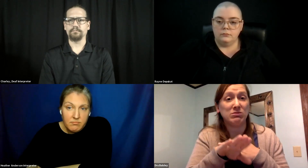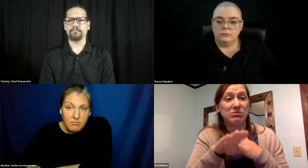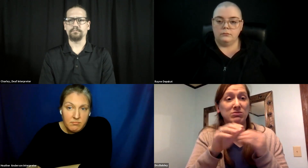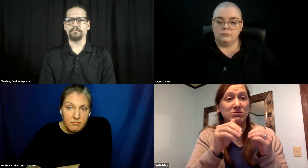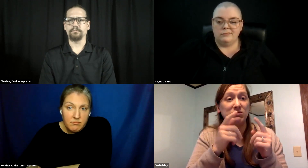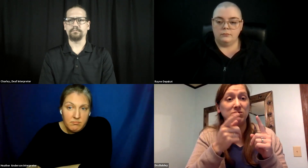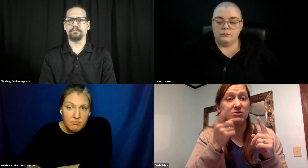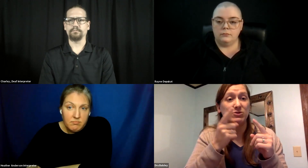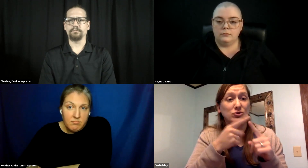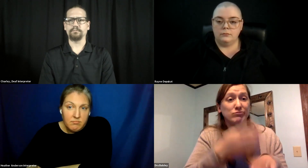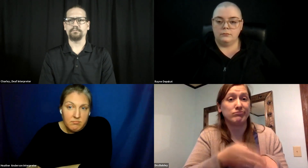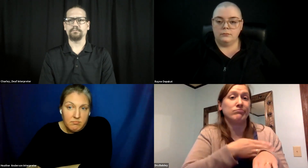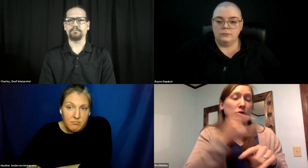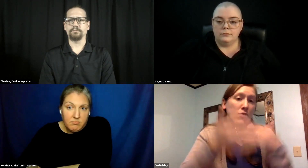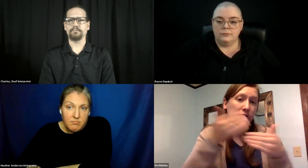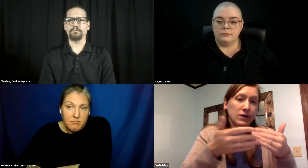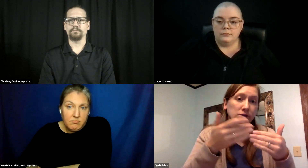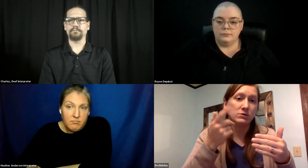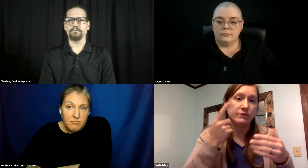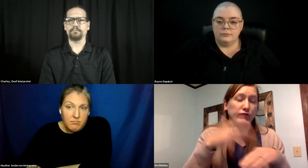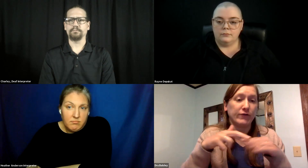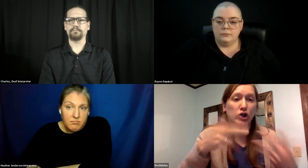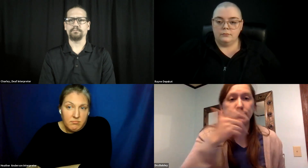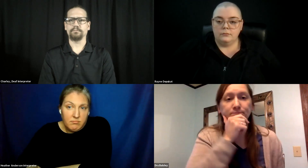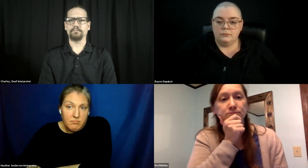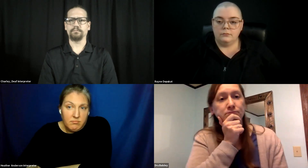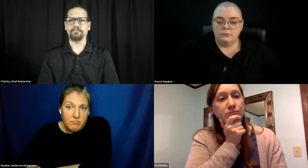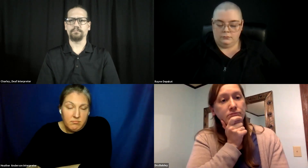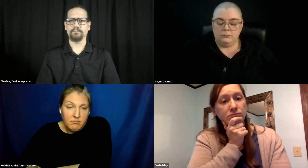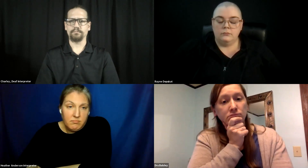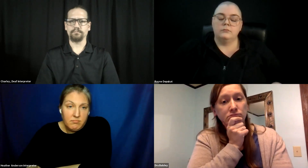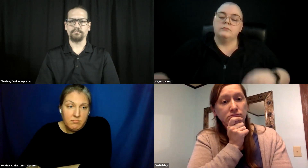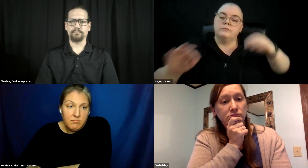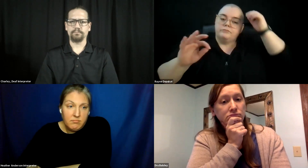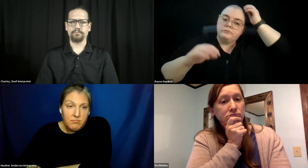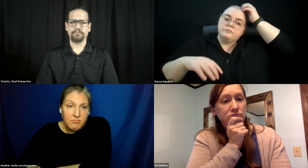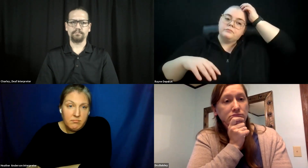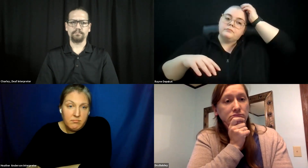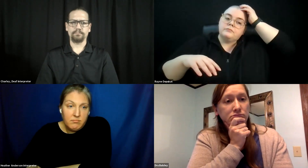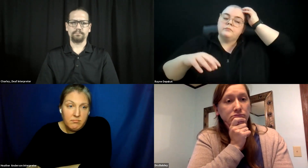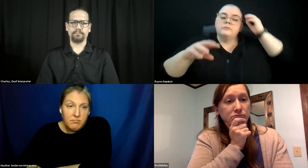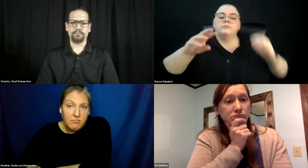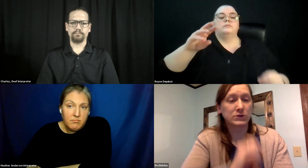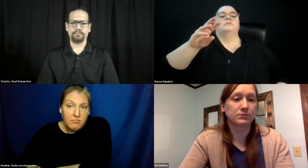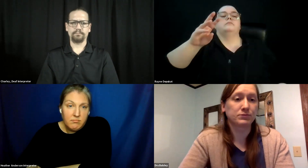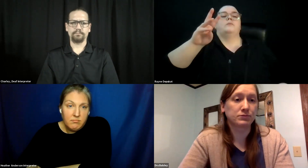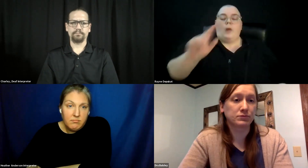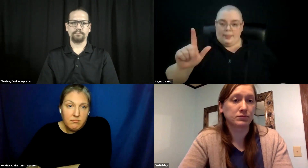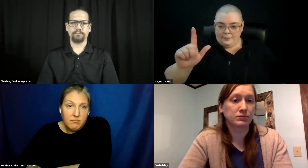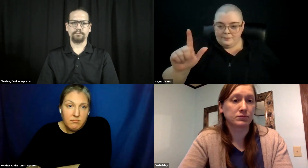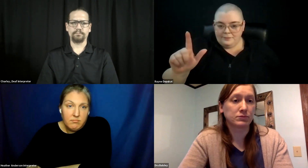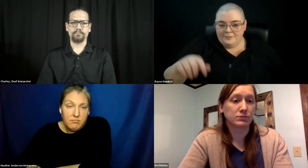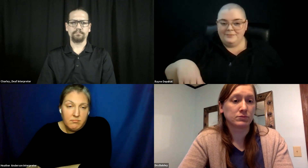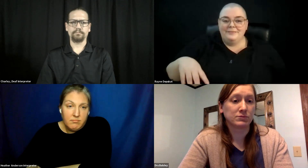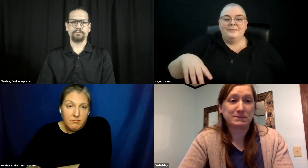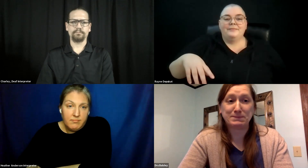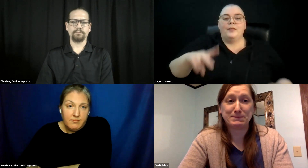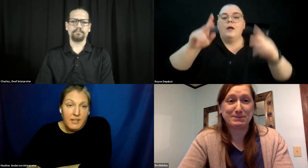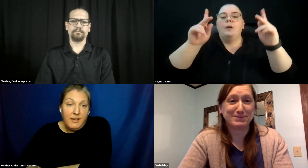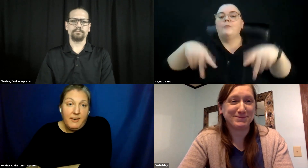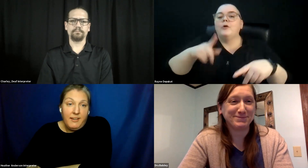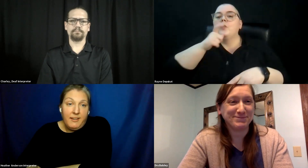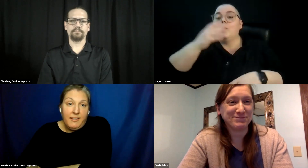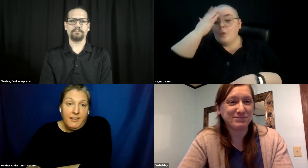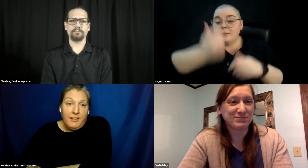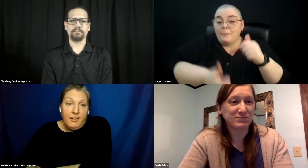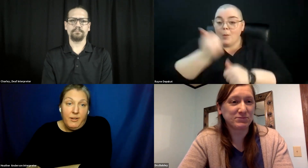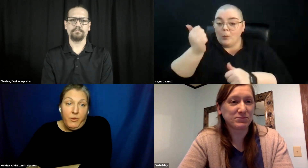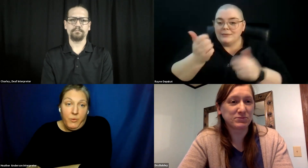I know that's something else that could be looked into to try to improve the process and the efficiency of it.